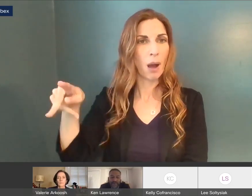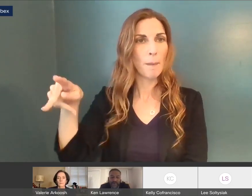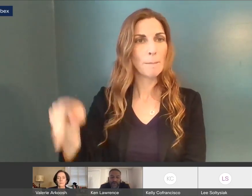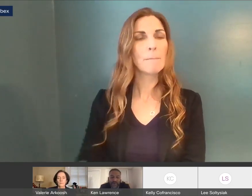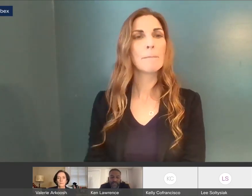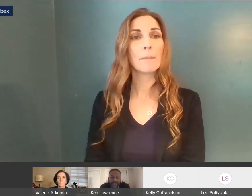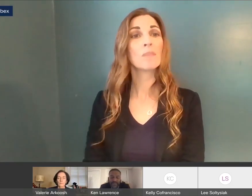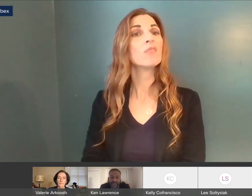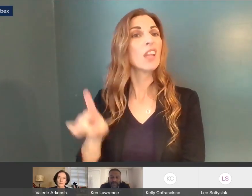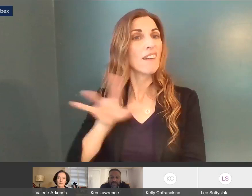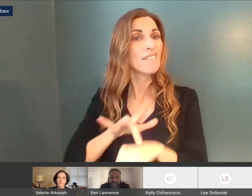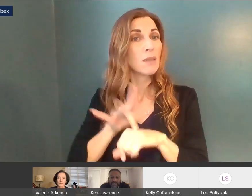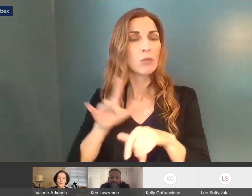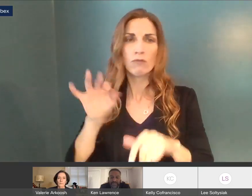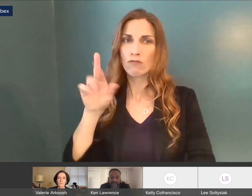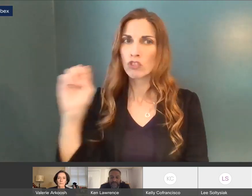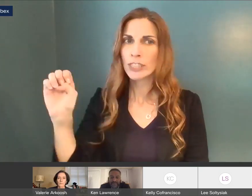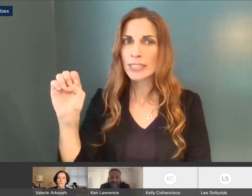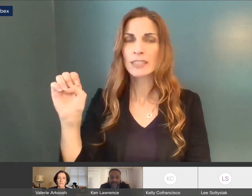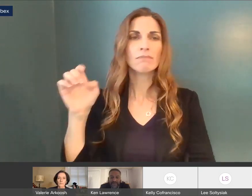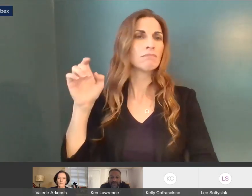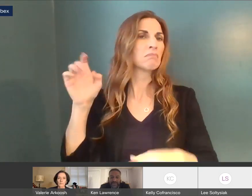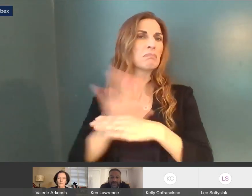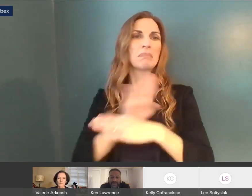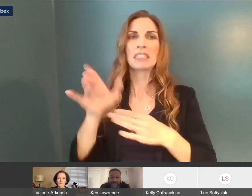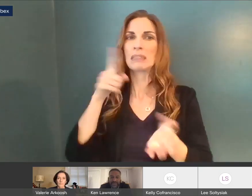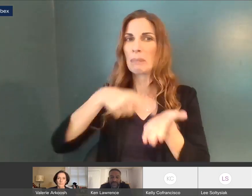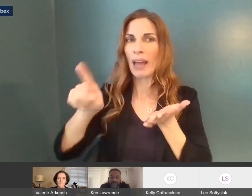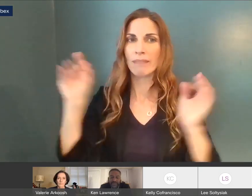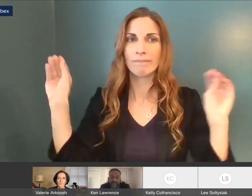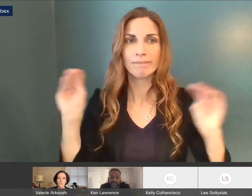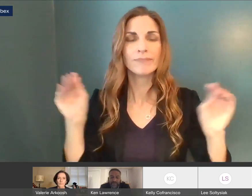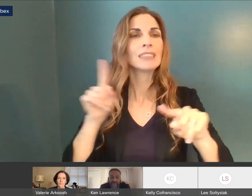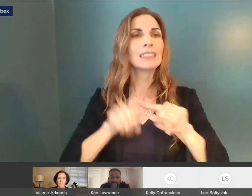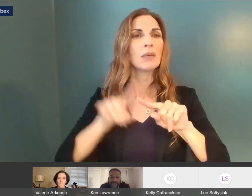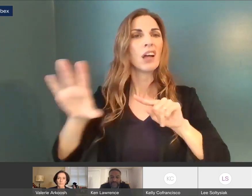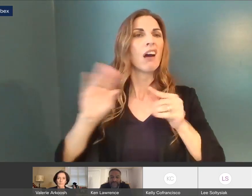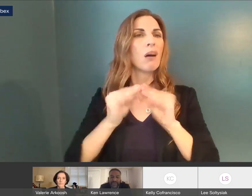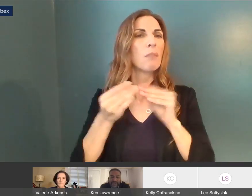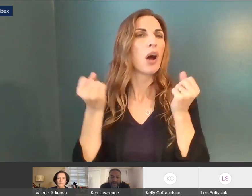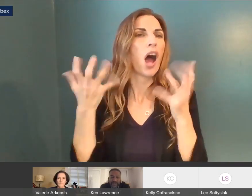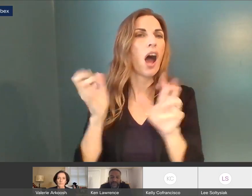no cost to the small business, depending on the number of employees you have determines the